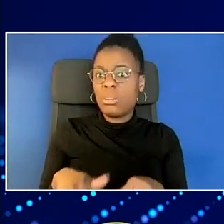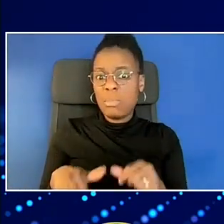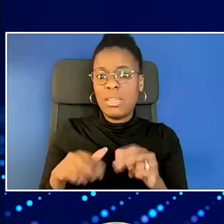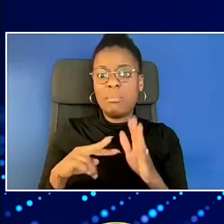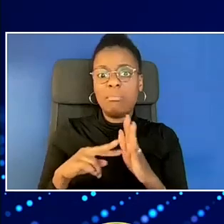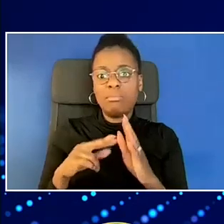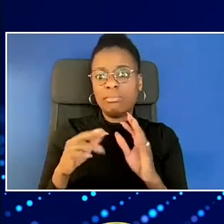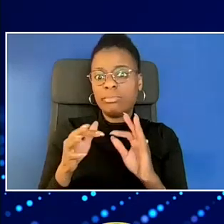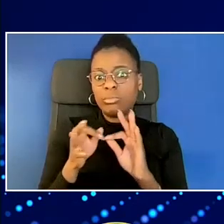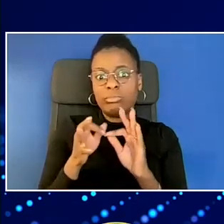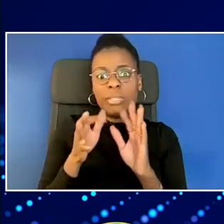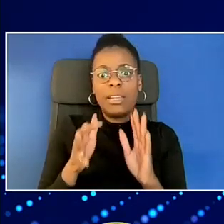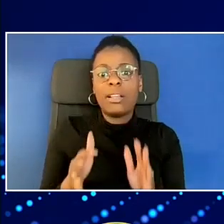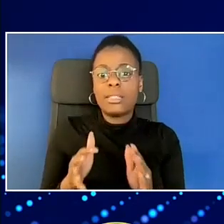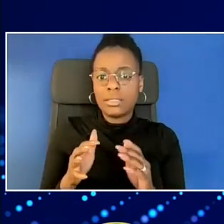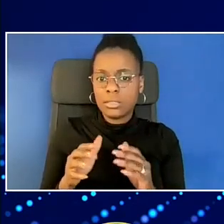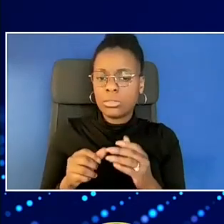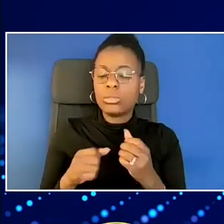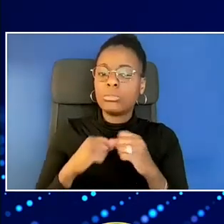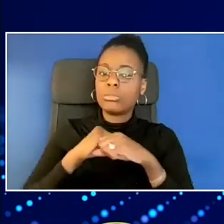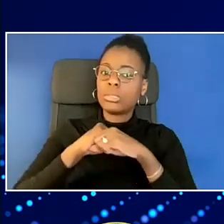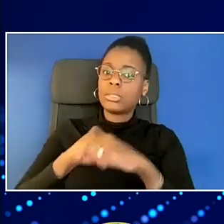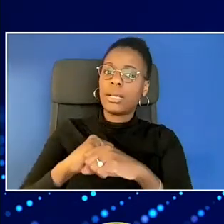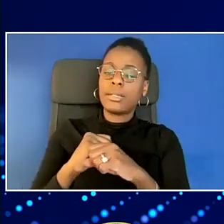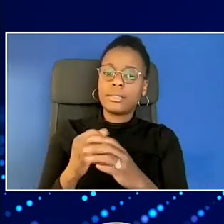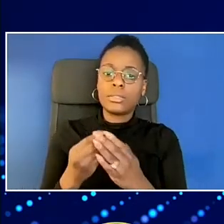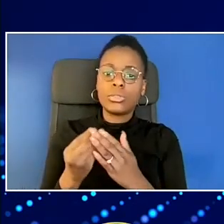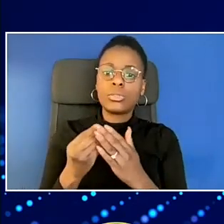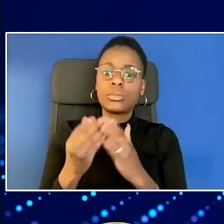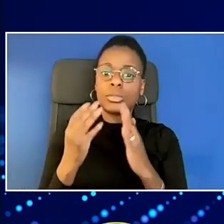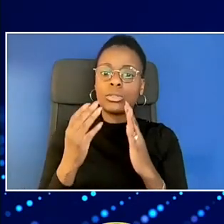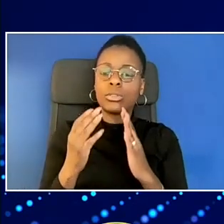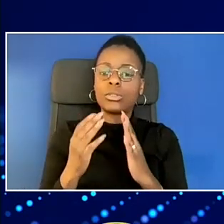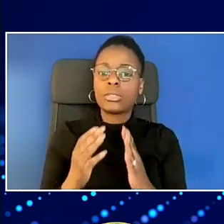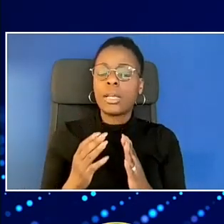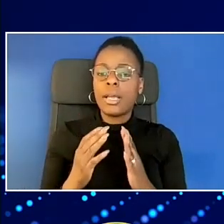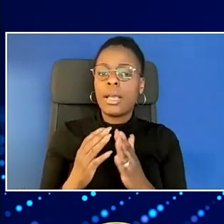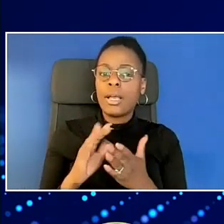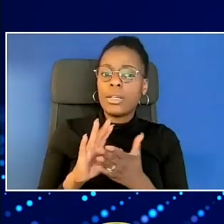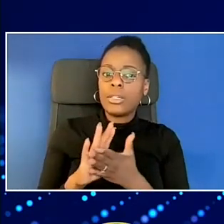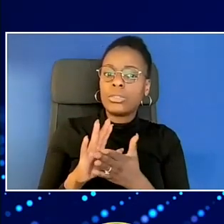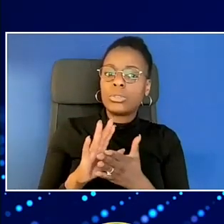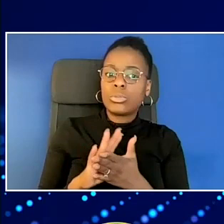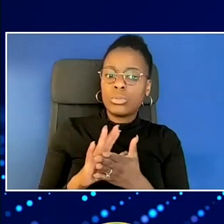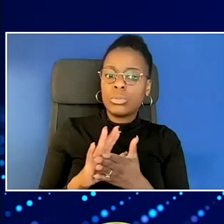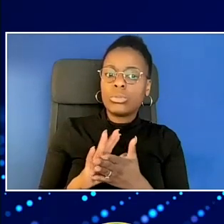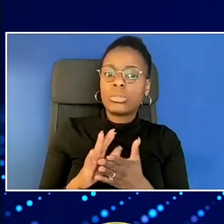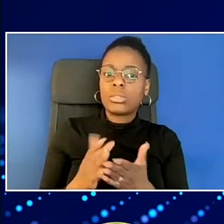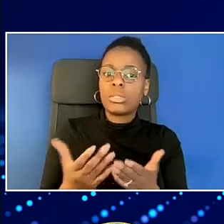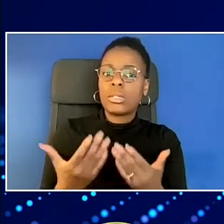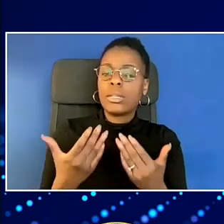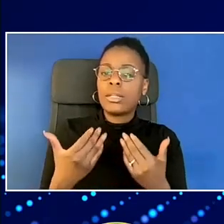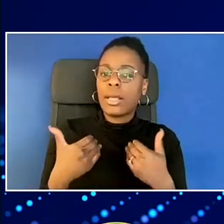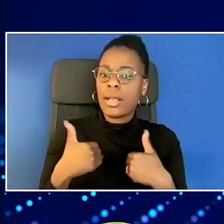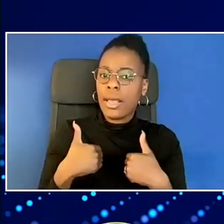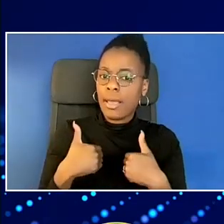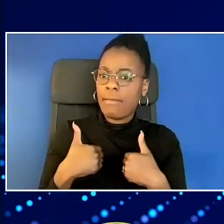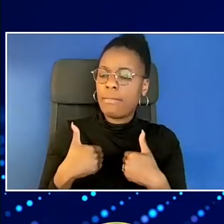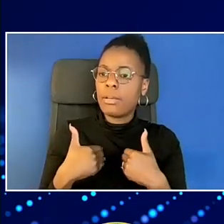protecting consumers at schools that, you know, have a footprint in states. So this is sort of like that unknown makes